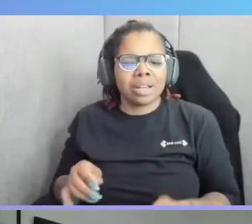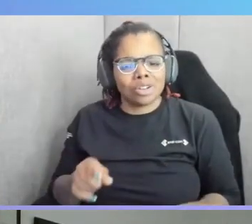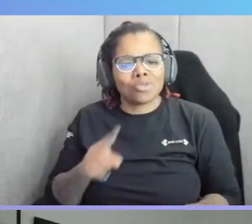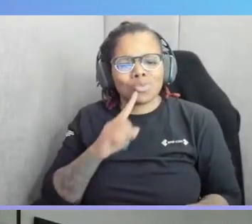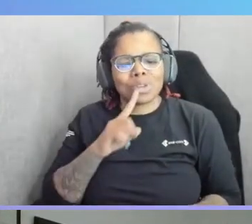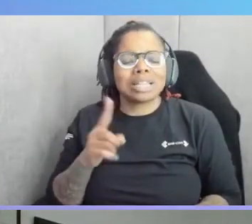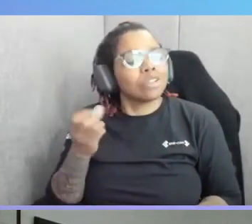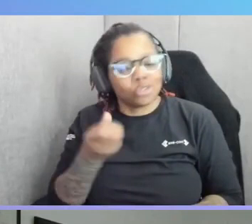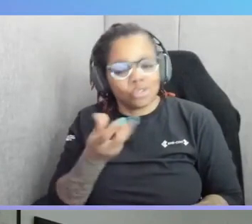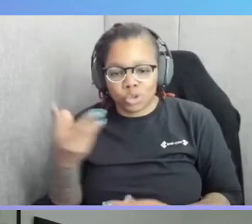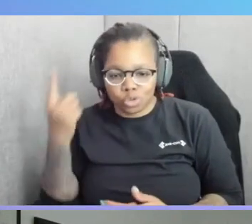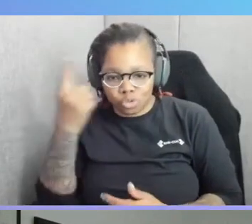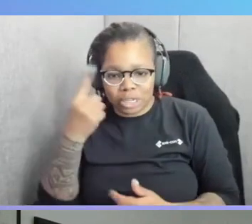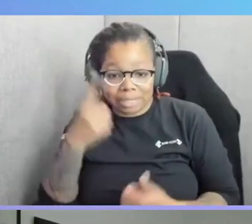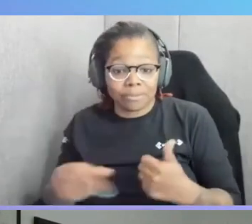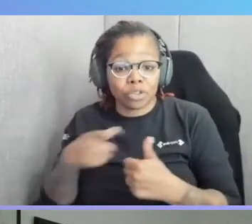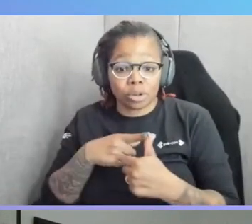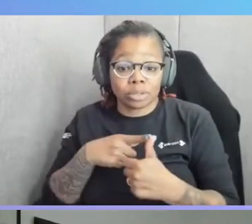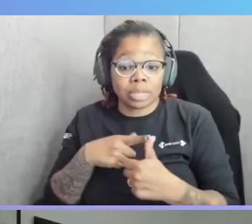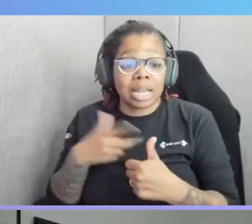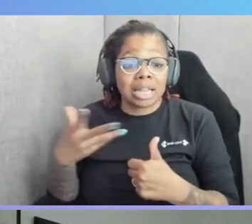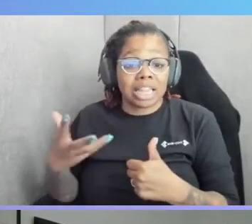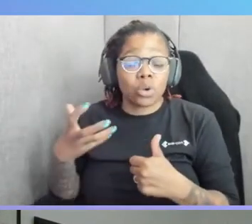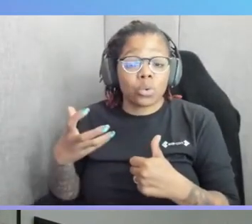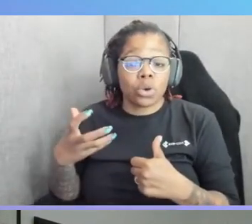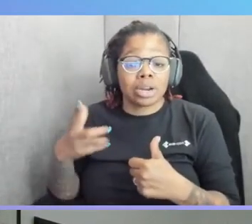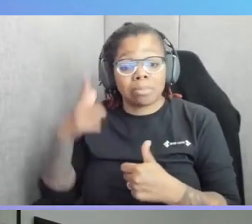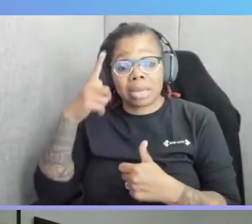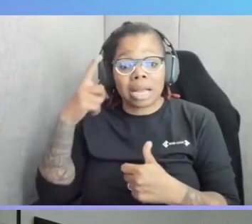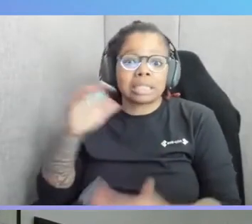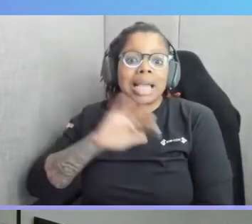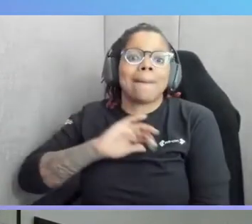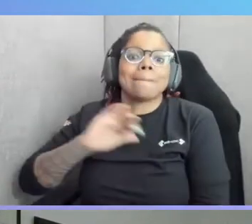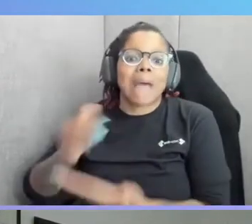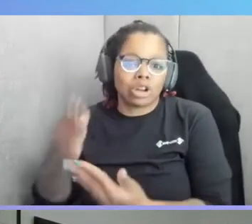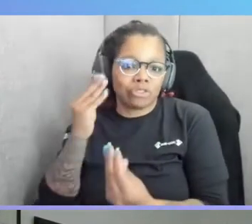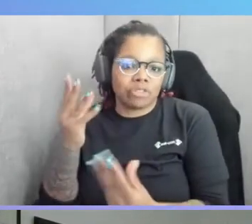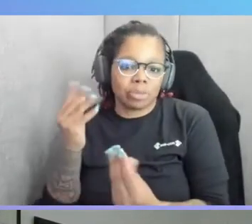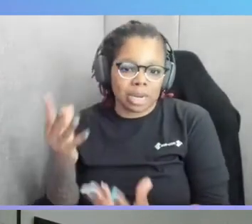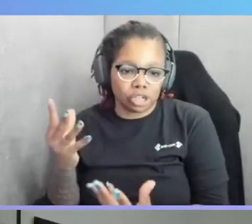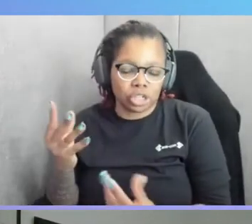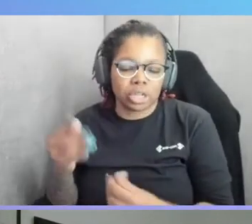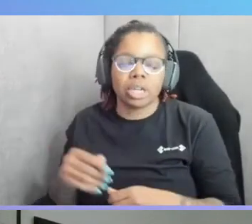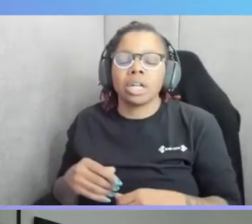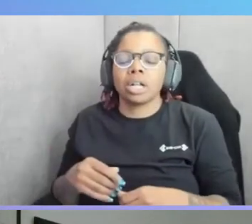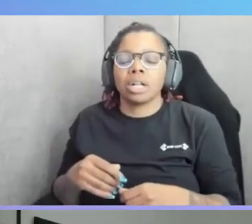for a couple reasons. First of all, they wanted it because of the volume of information they wanted. And, um, or because they